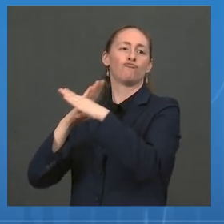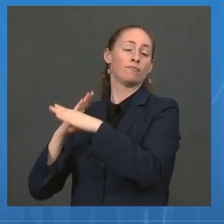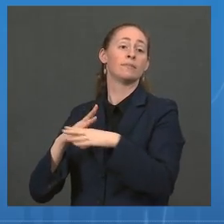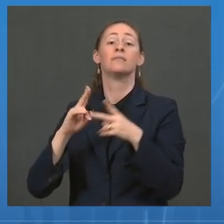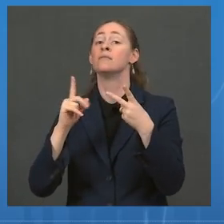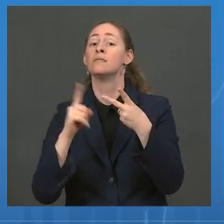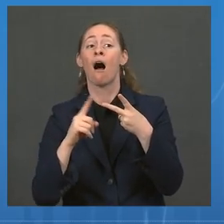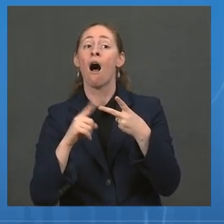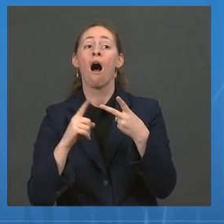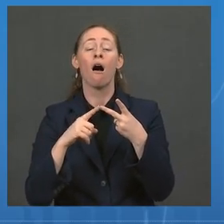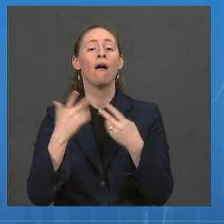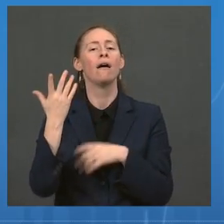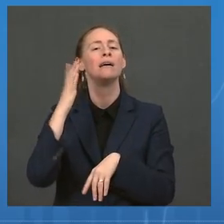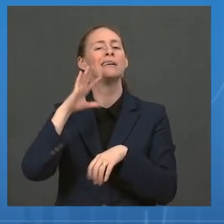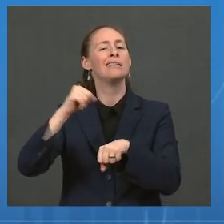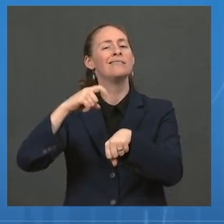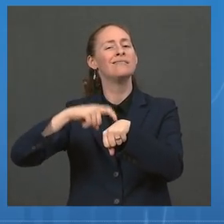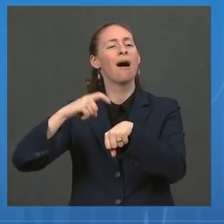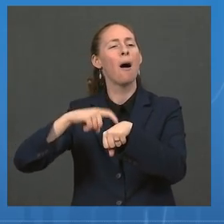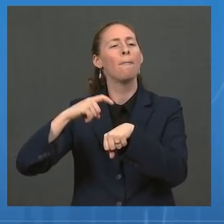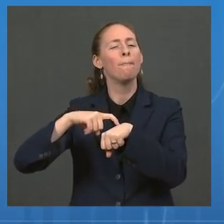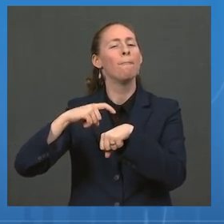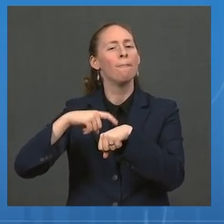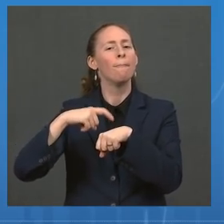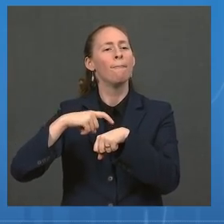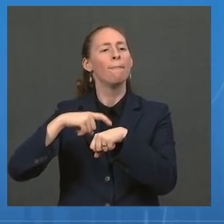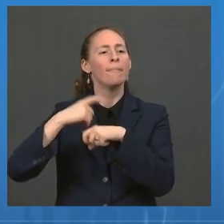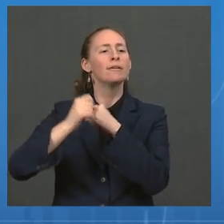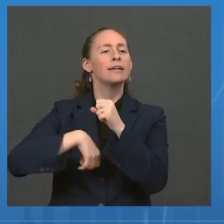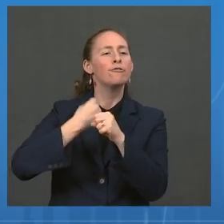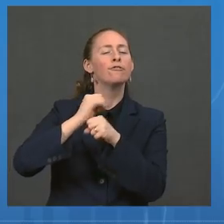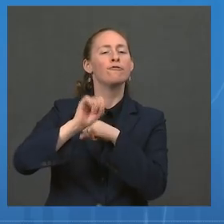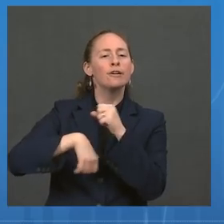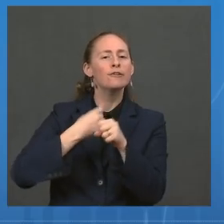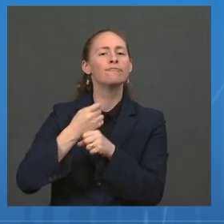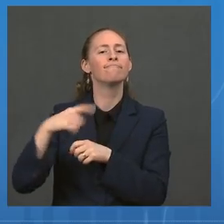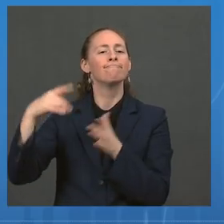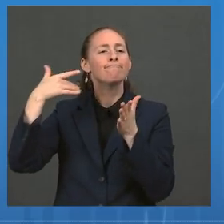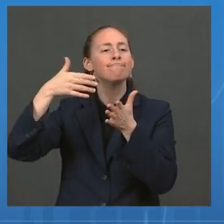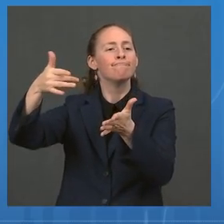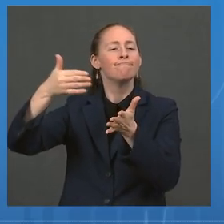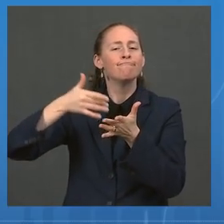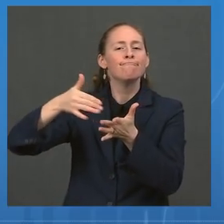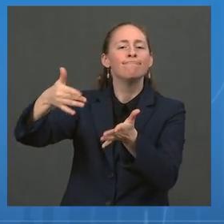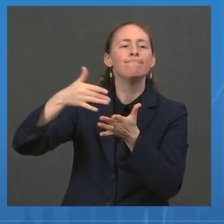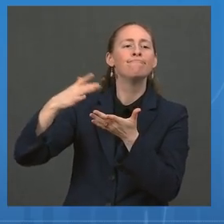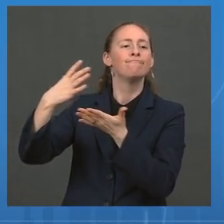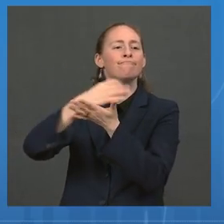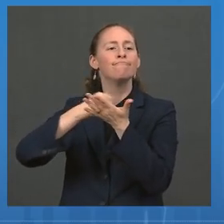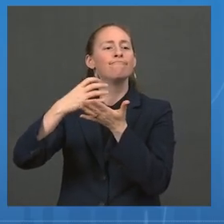is to expand our basic science knowledge in the discovery of new antiviral medications.